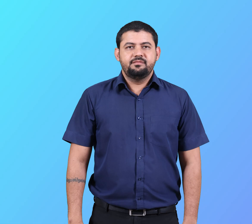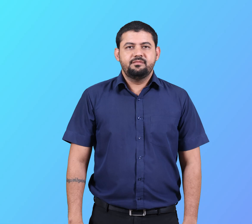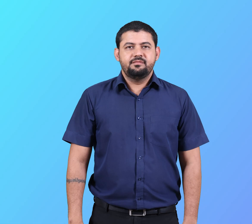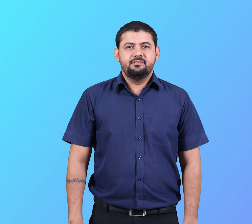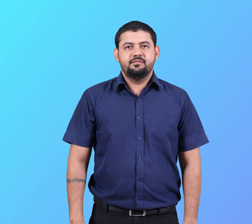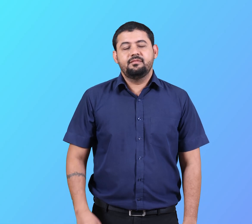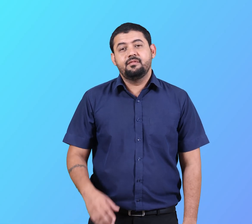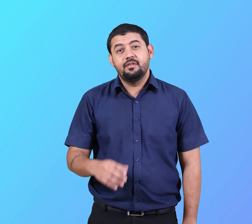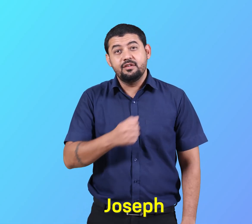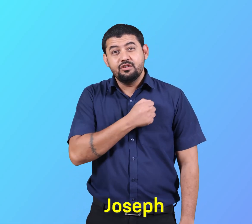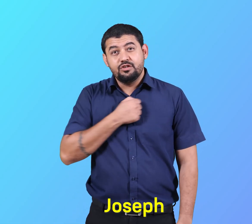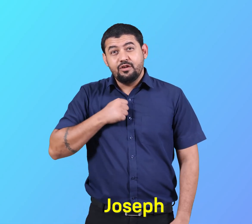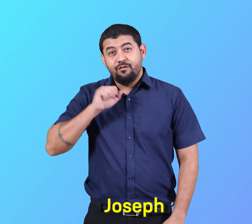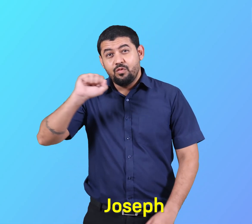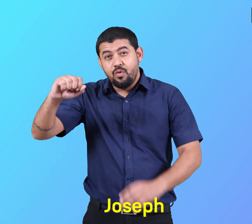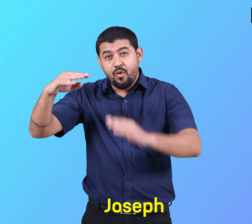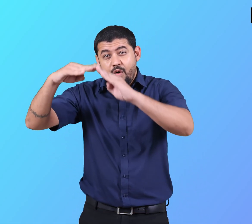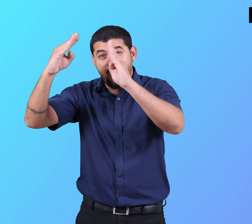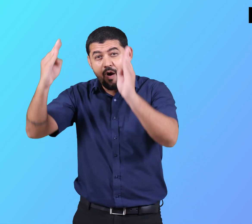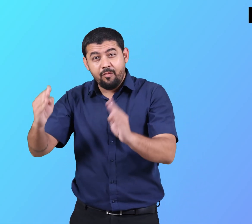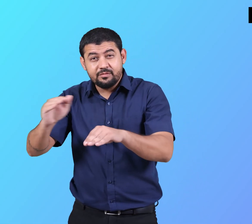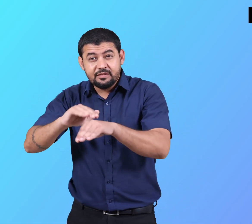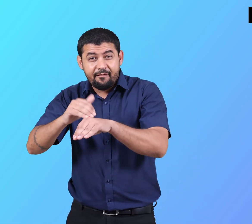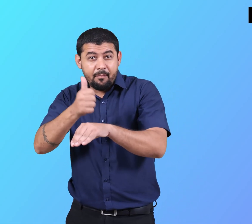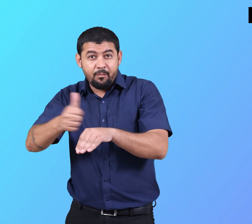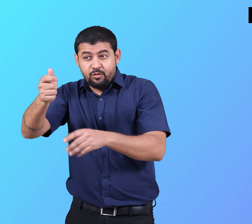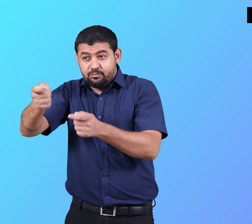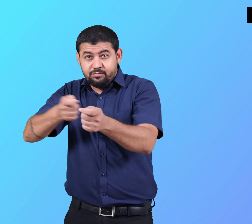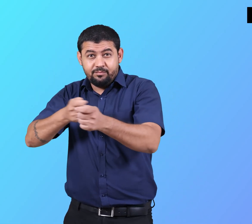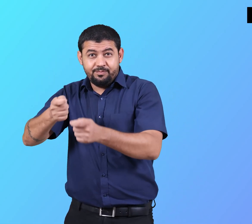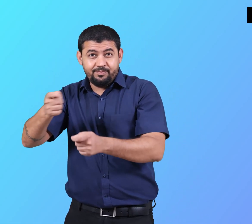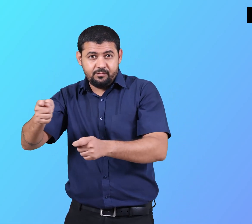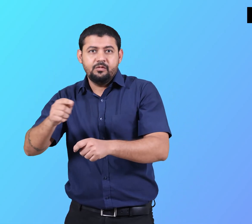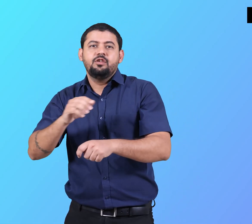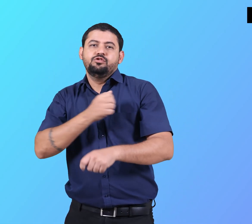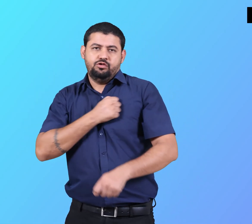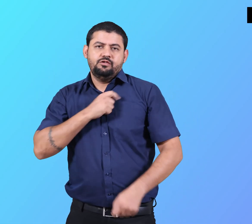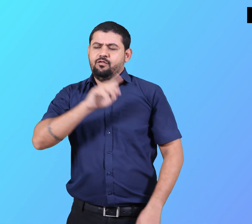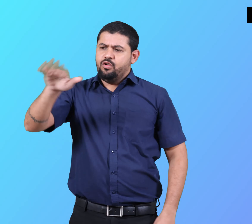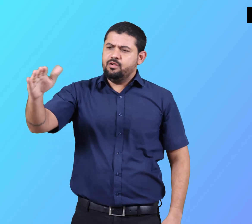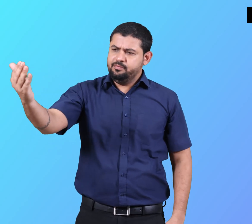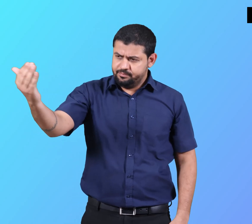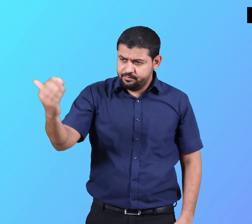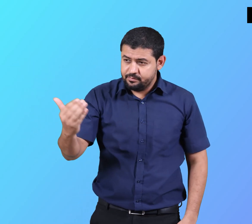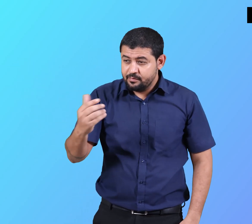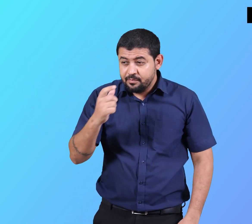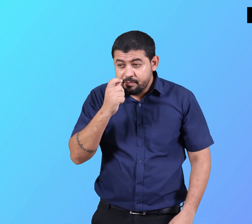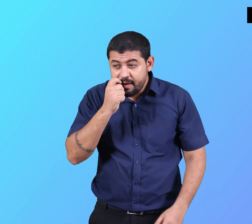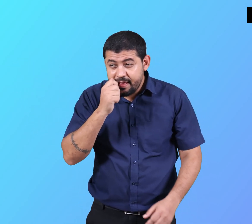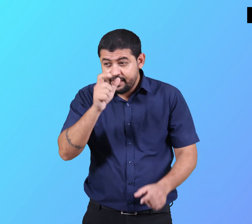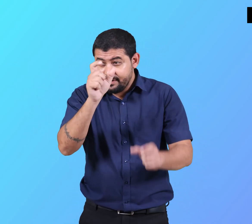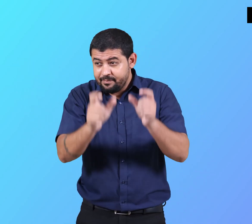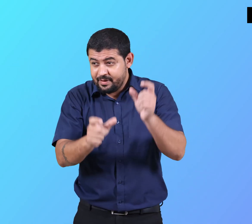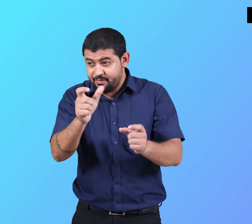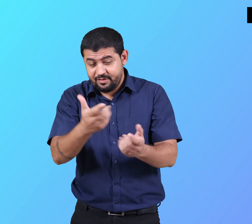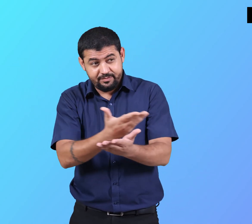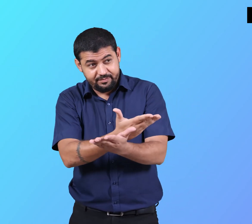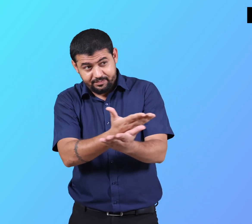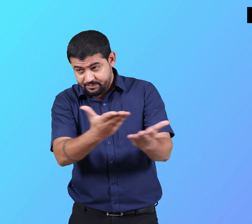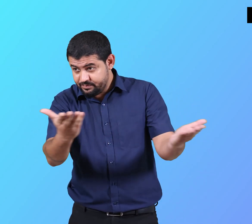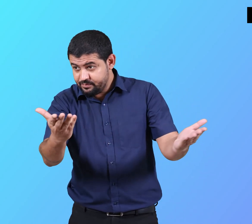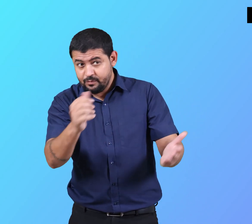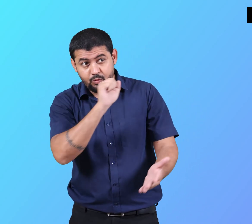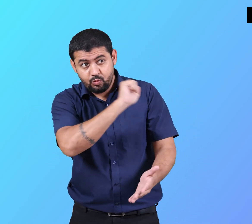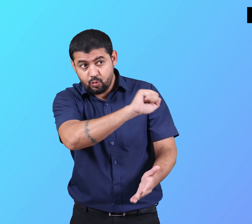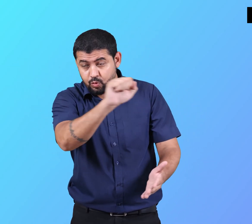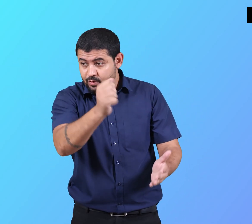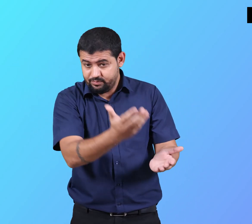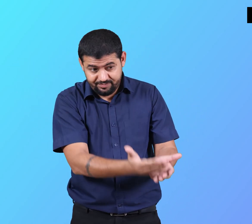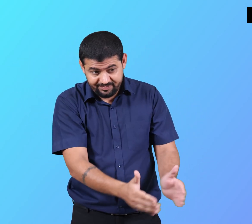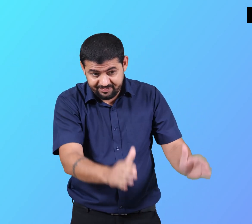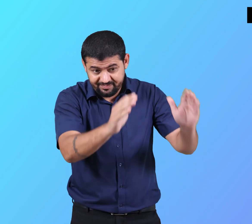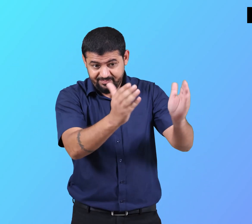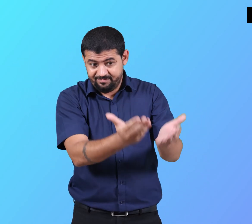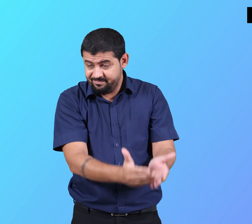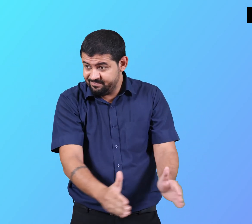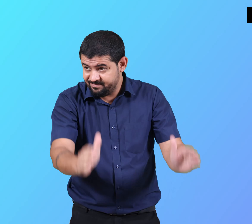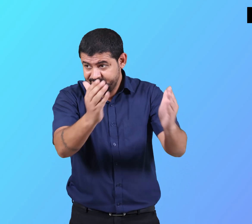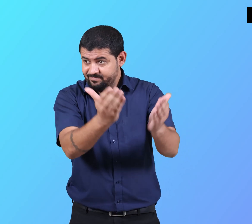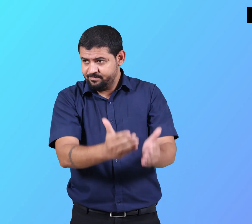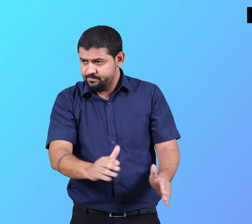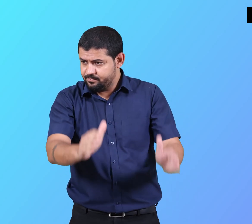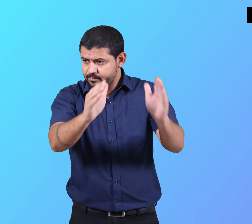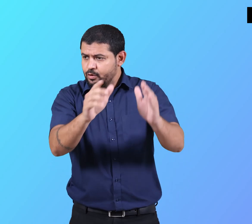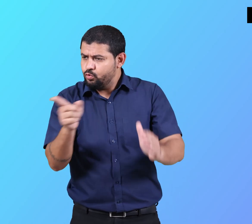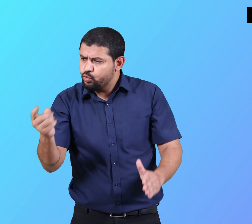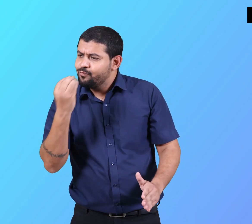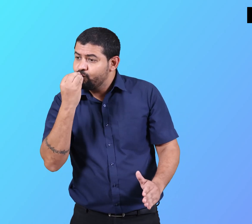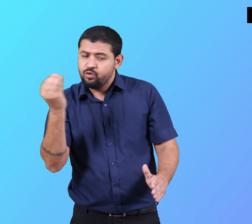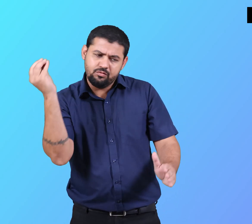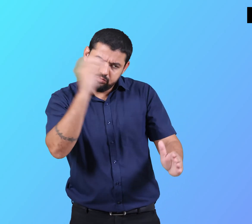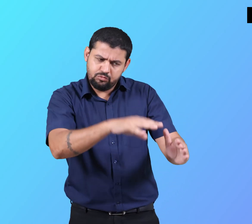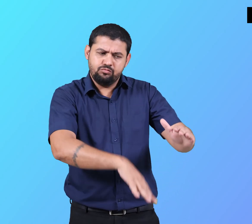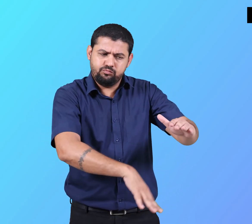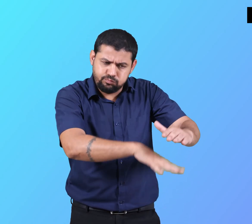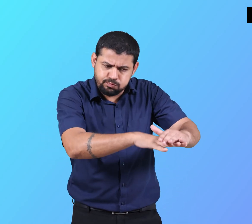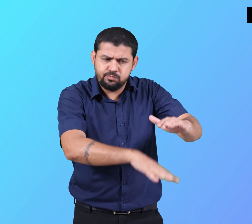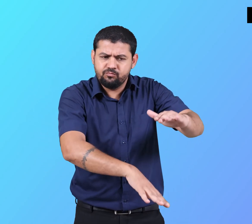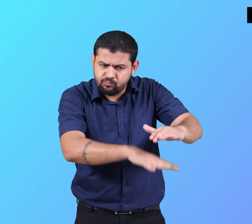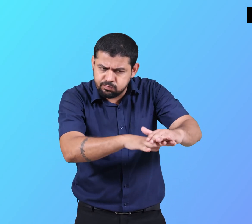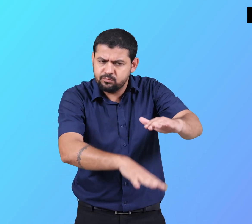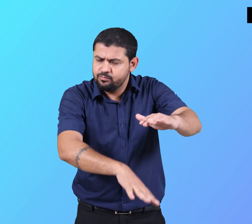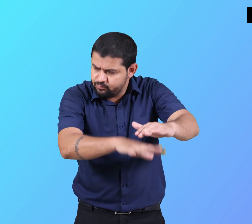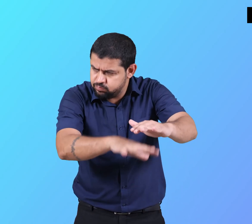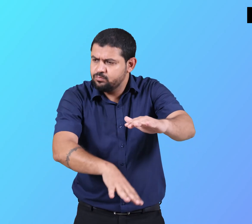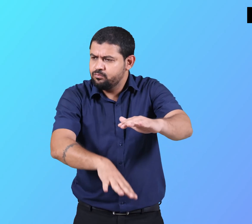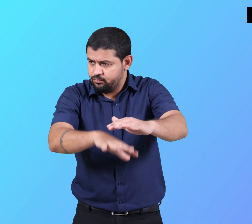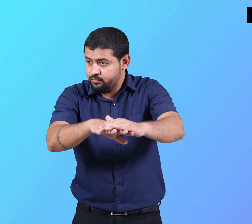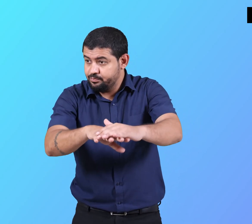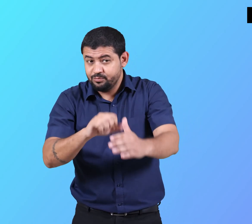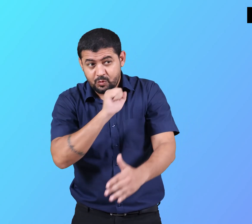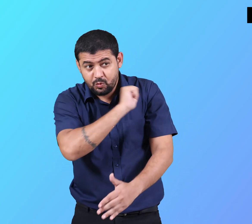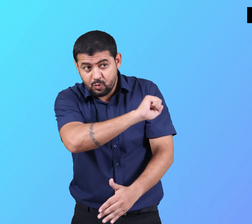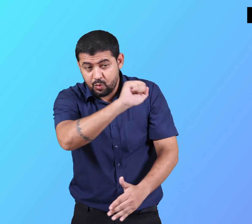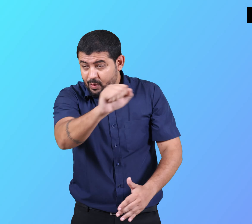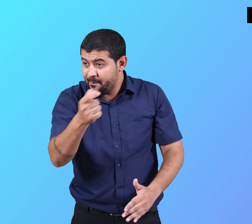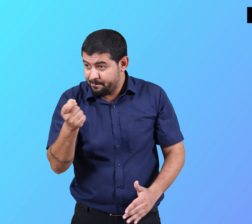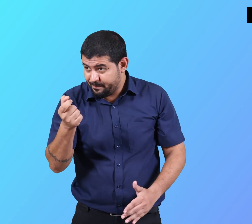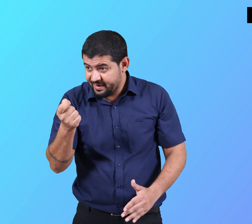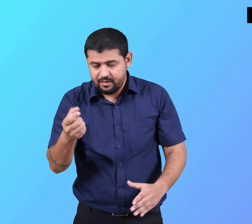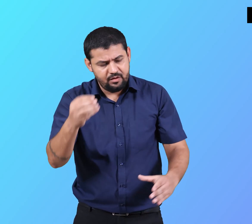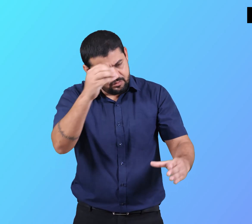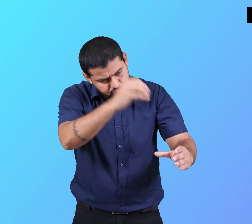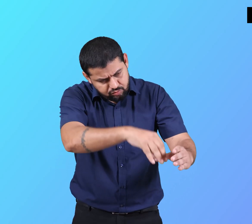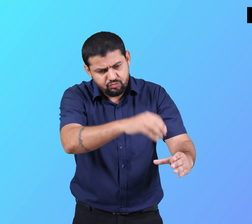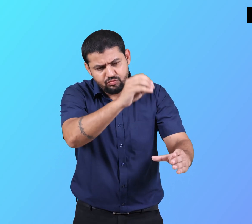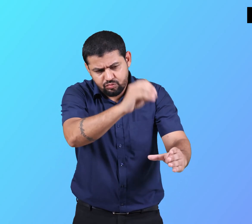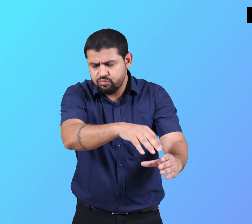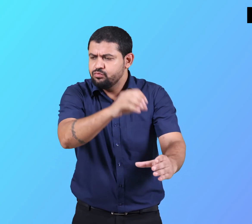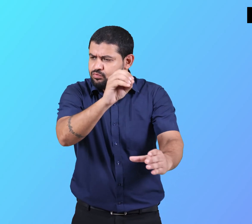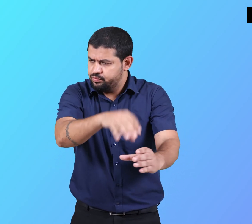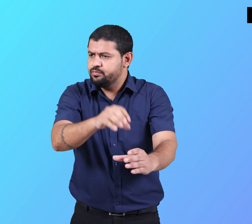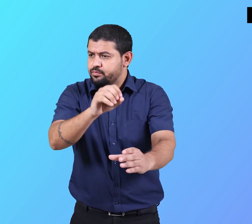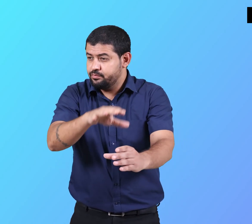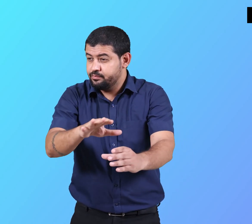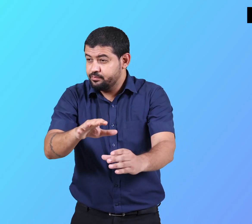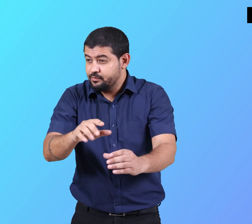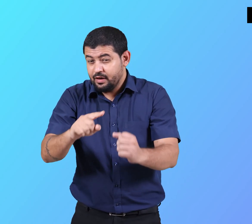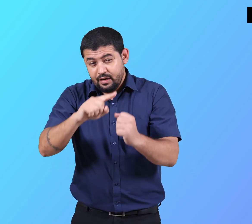Then Joseph gave a command to the servant in charge of his house. He said, “Fill the men’s sacks with as much grain as they can carry. Then put each man’s money into his sack with the grain.